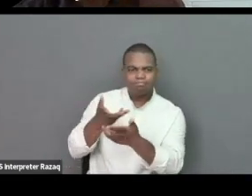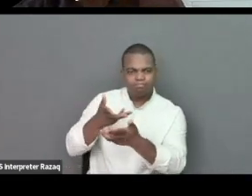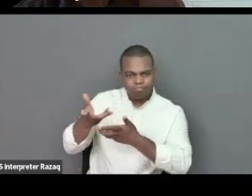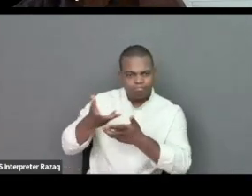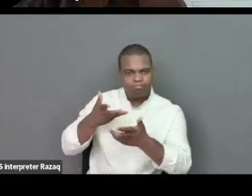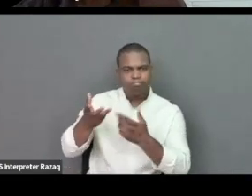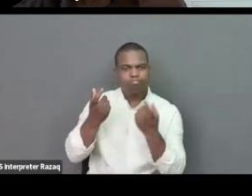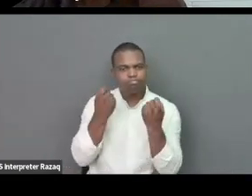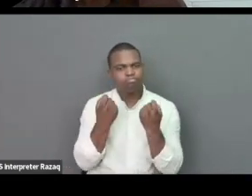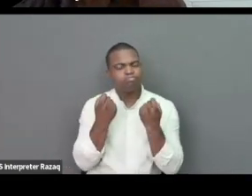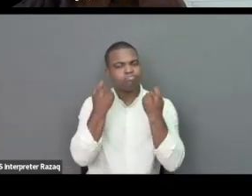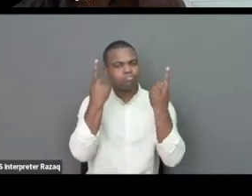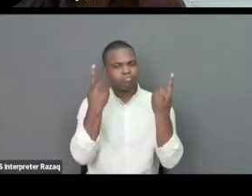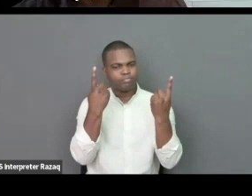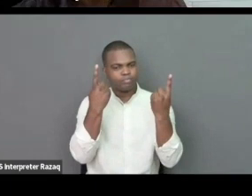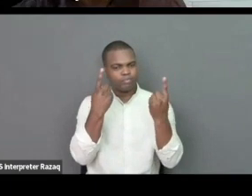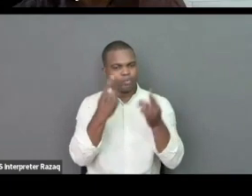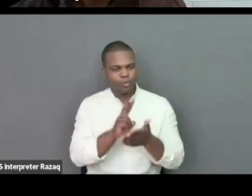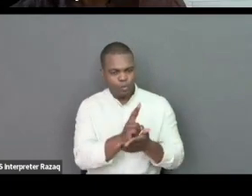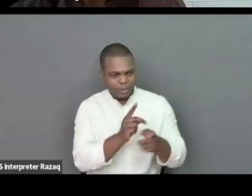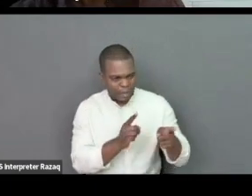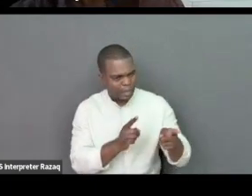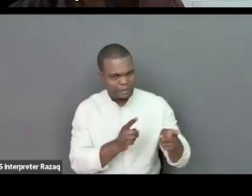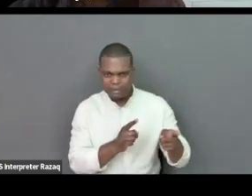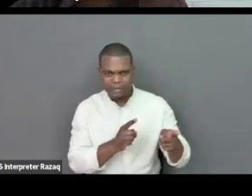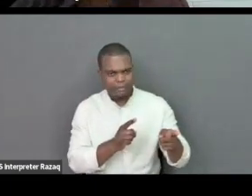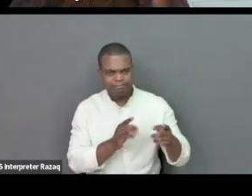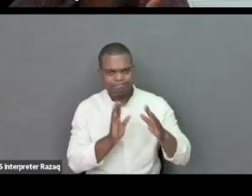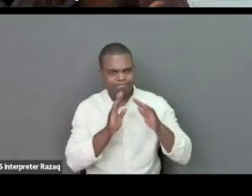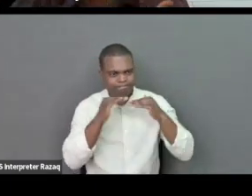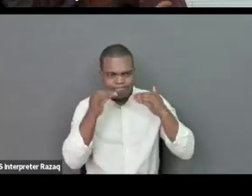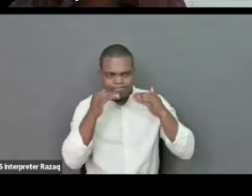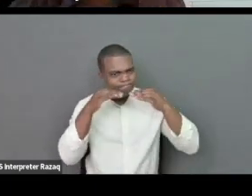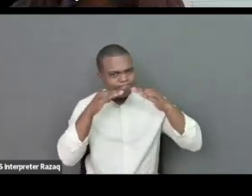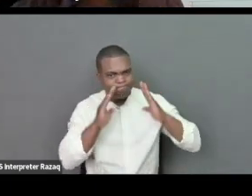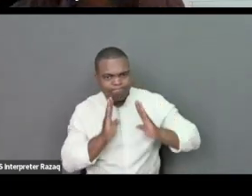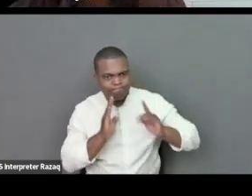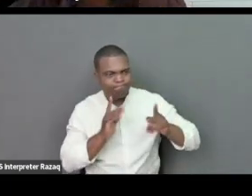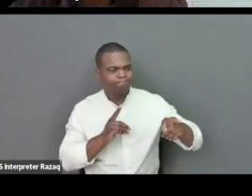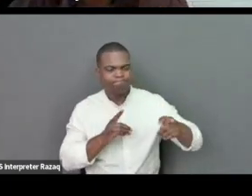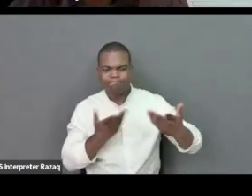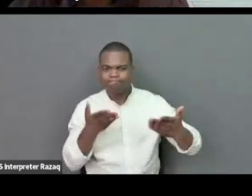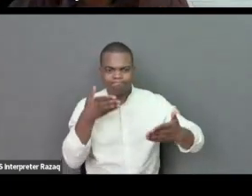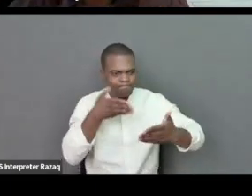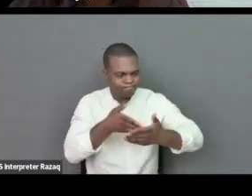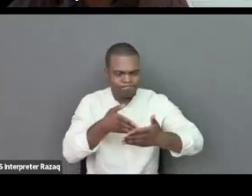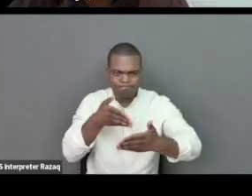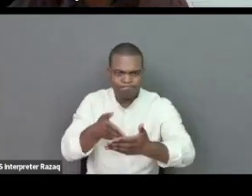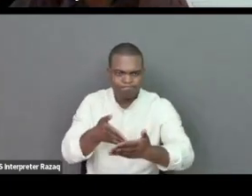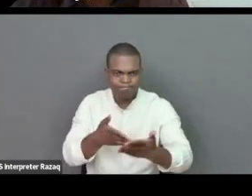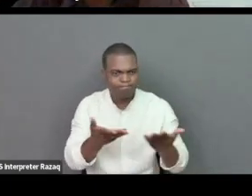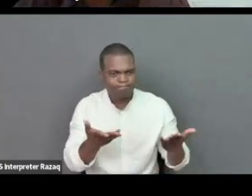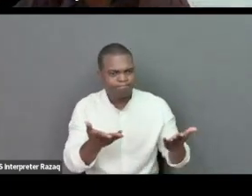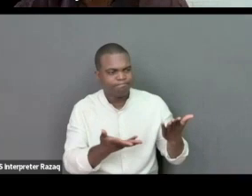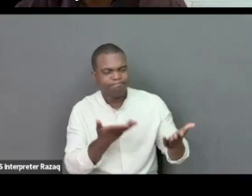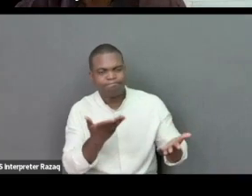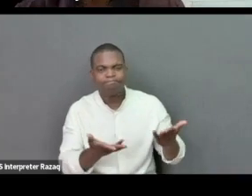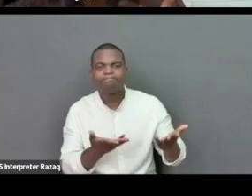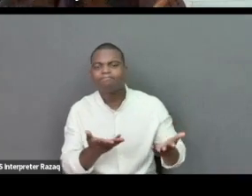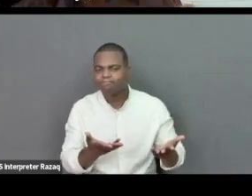because of not being able to access the information they need, but the feedback mechanism and the dialogue